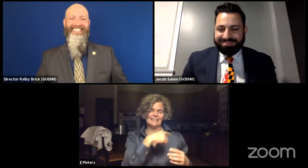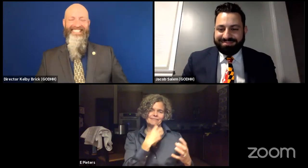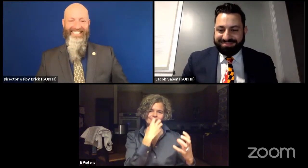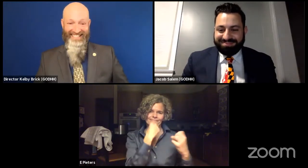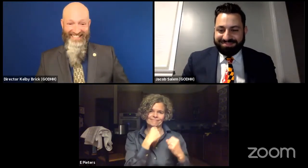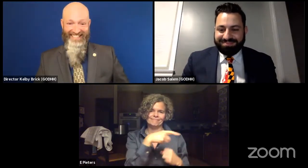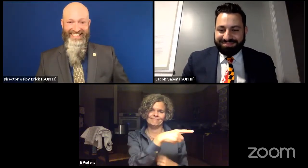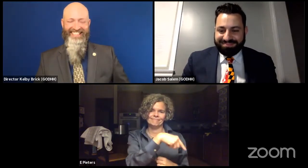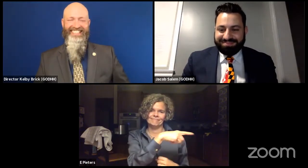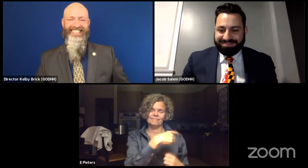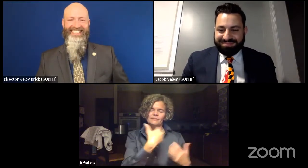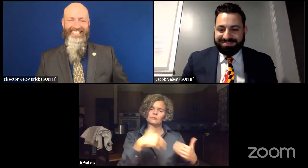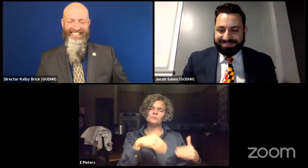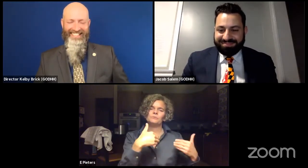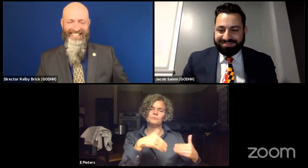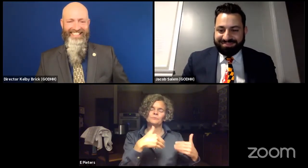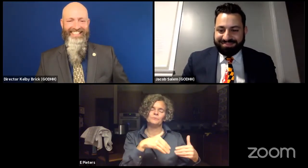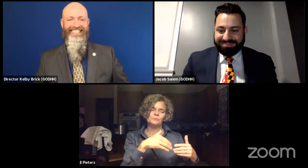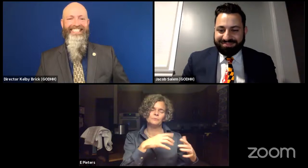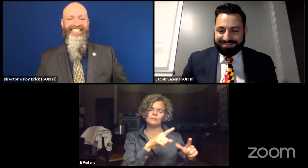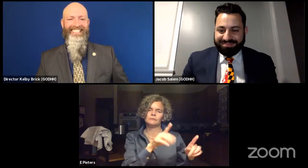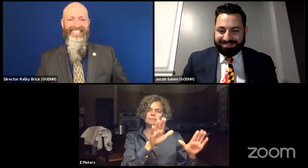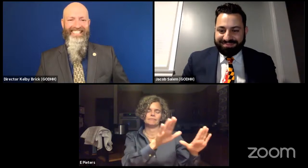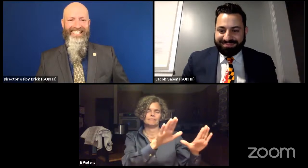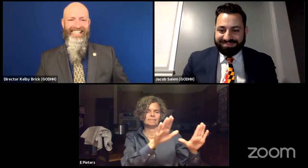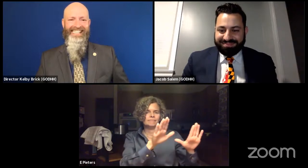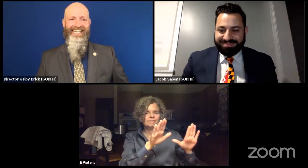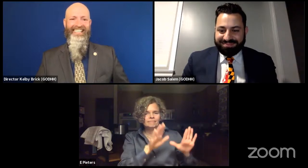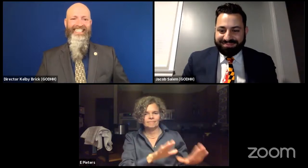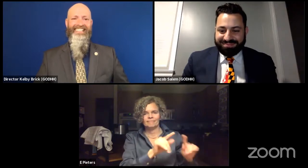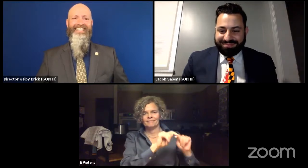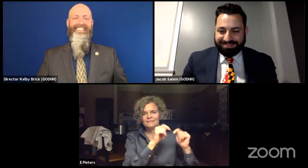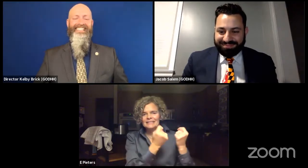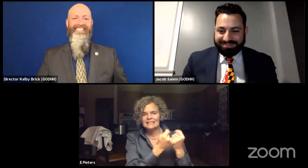my organization, the Howard County Association for the Deaf that are so near and dear to